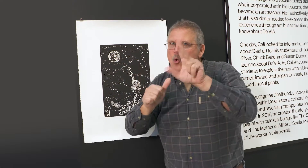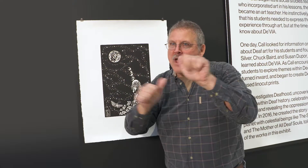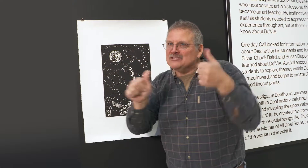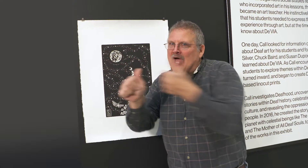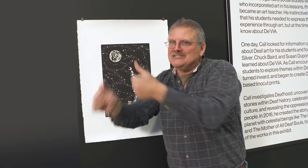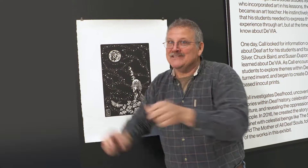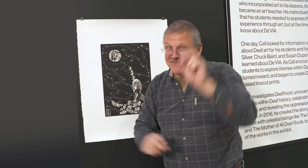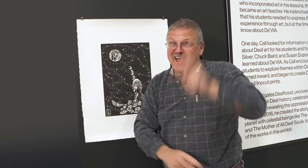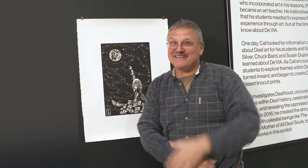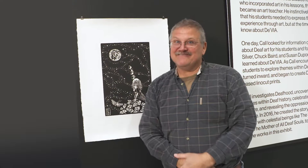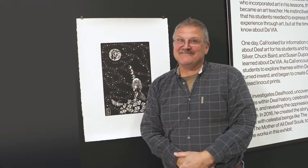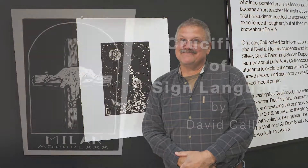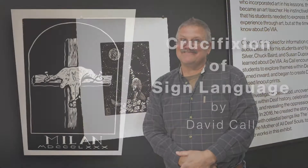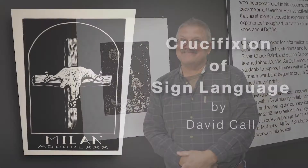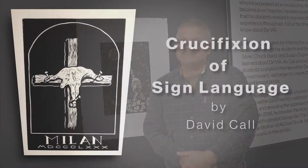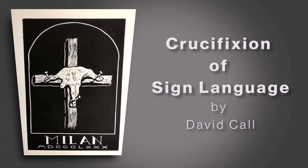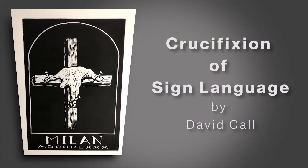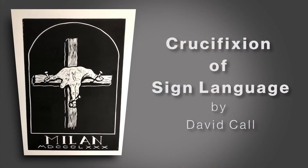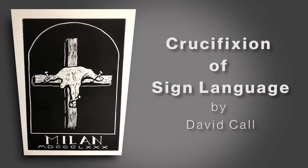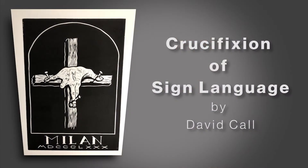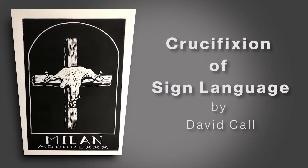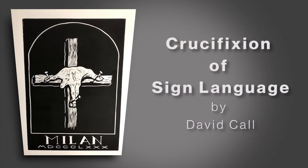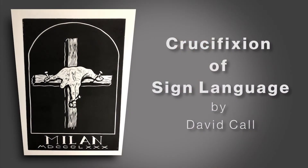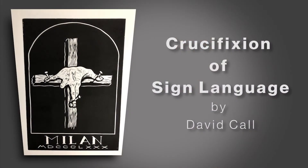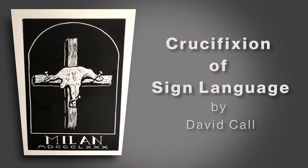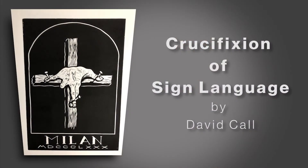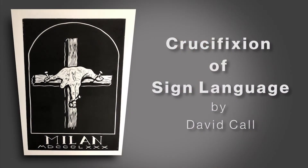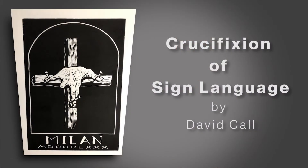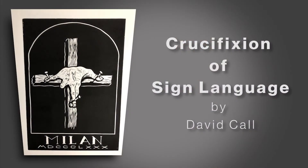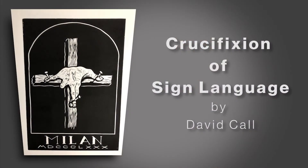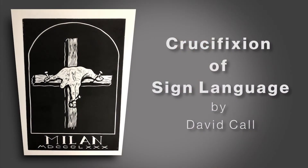So next time there's a full moon, see if you can find Luna chasing the moth. OK?